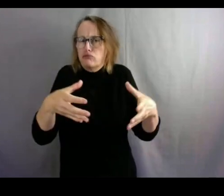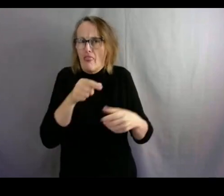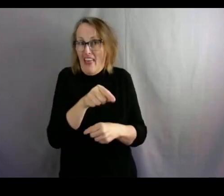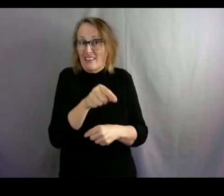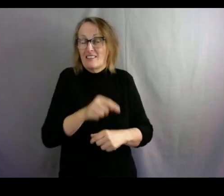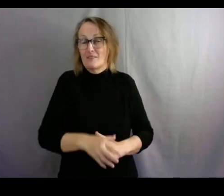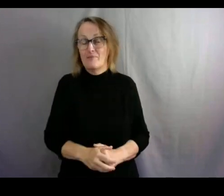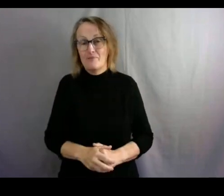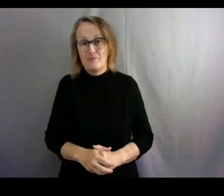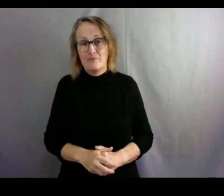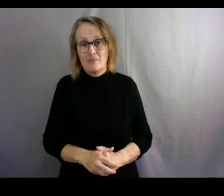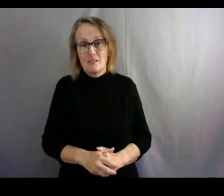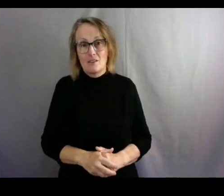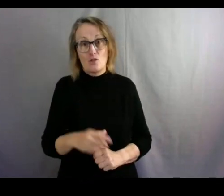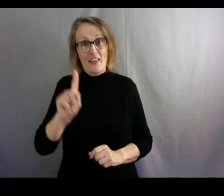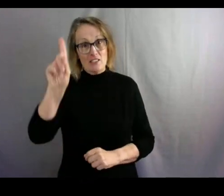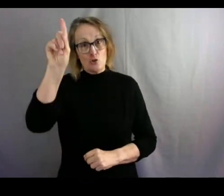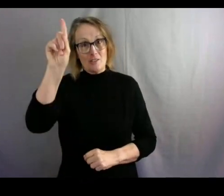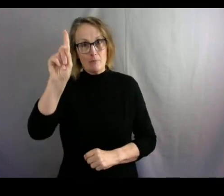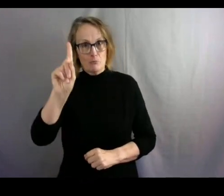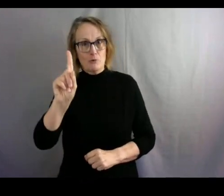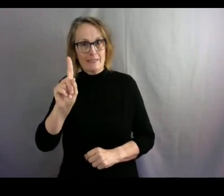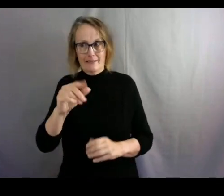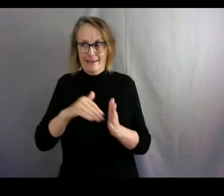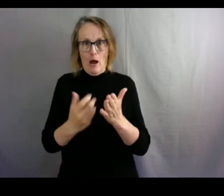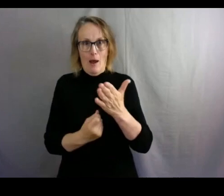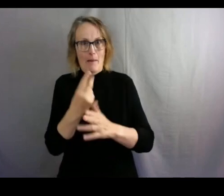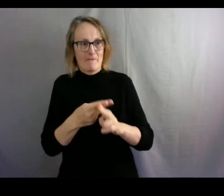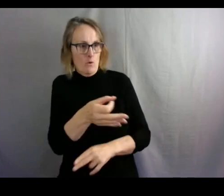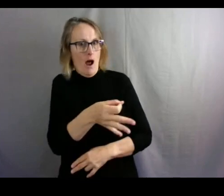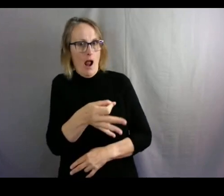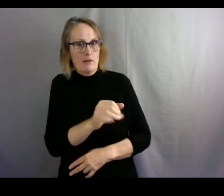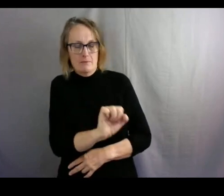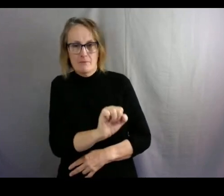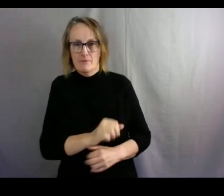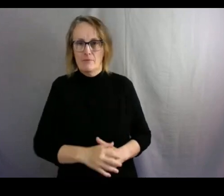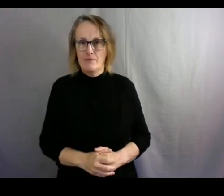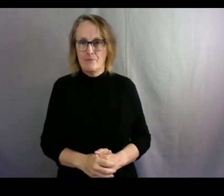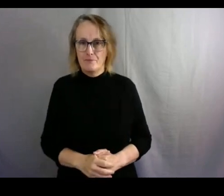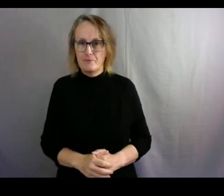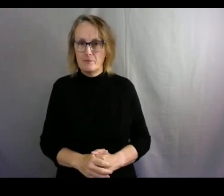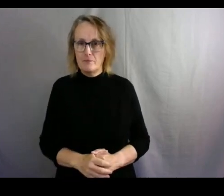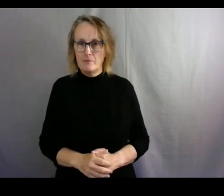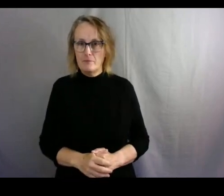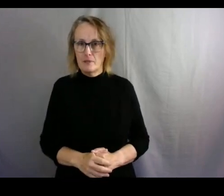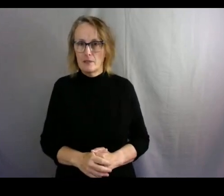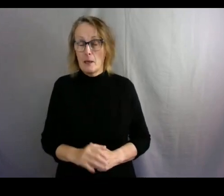yeah, contemporary issue for Marquesas Islands. But maybe people are more aggressive against Gauguin,